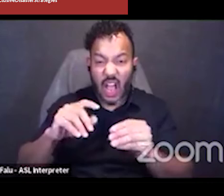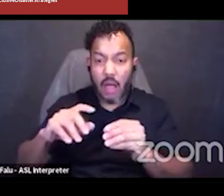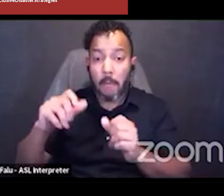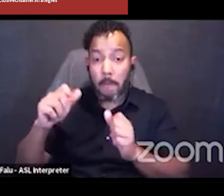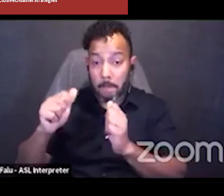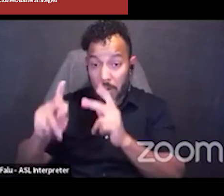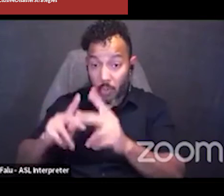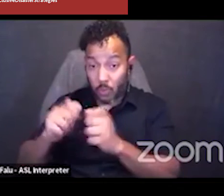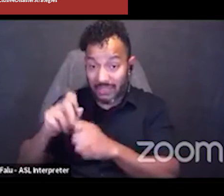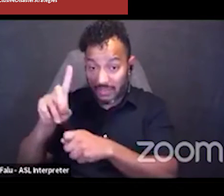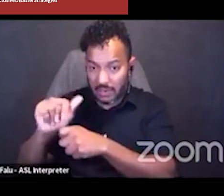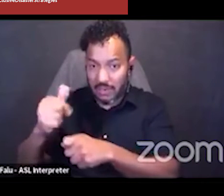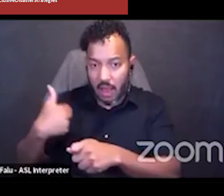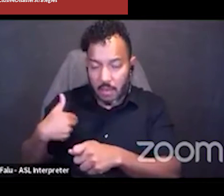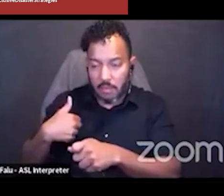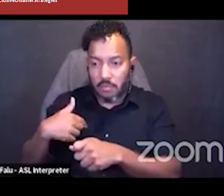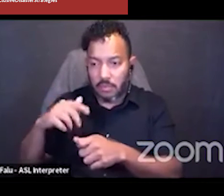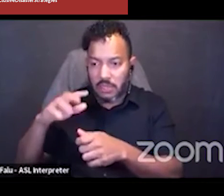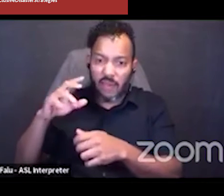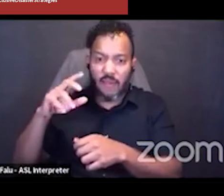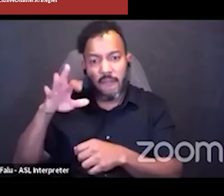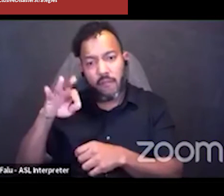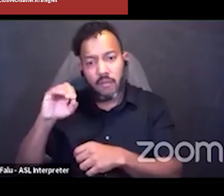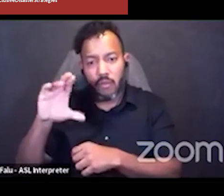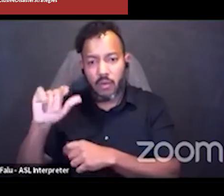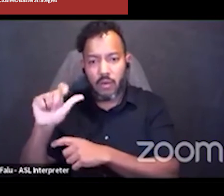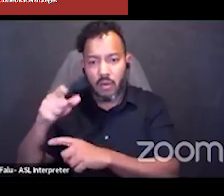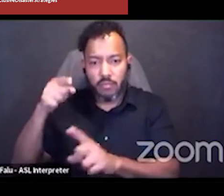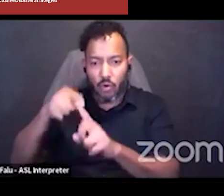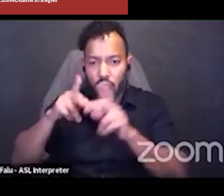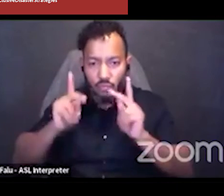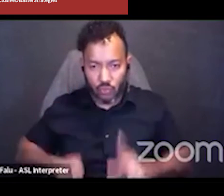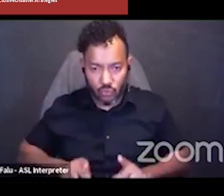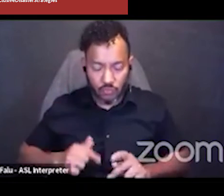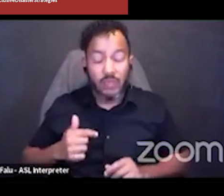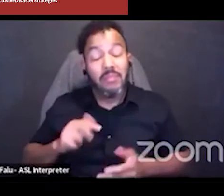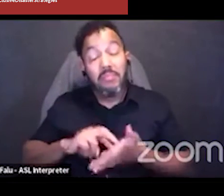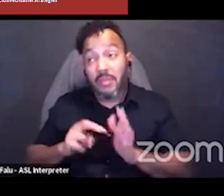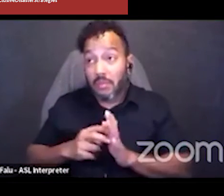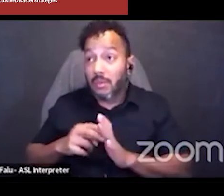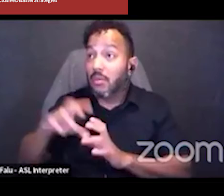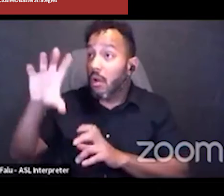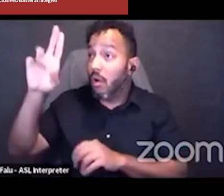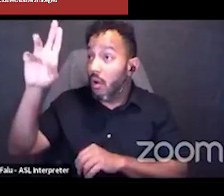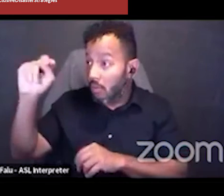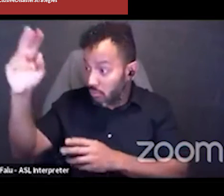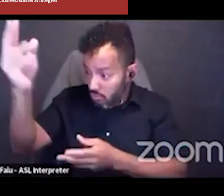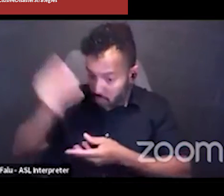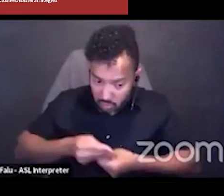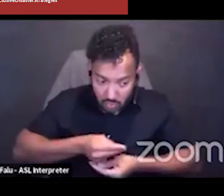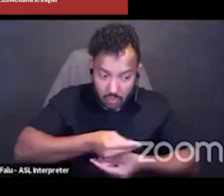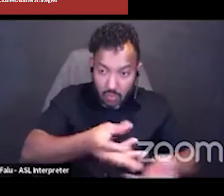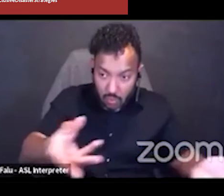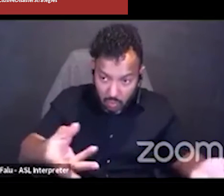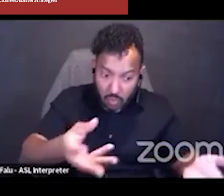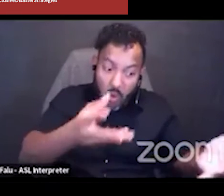And it's about passing information from the ground up and top down, if you if you will.